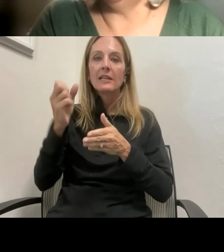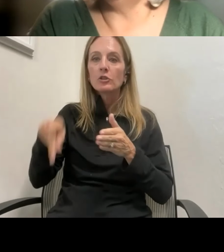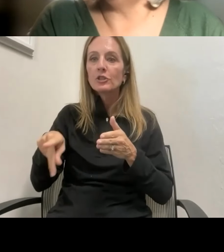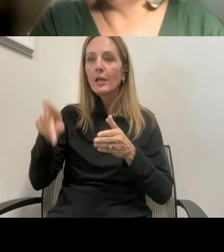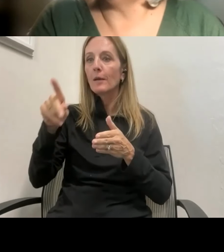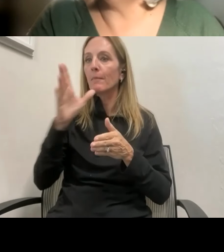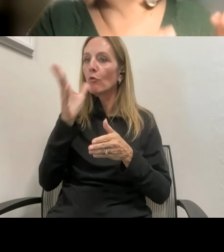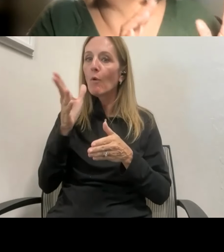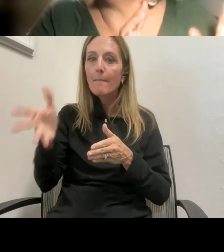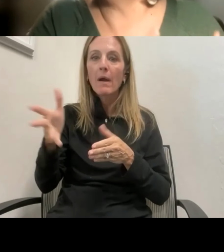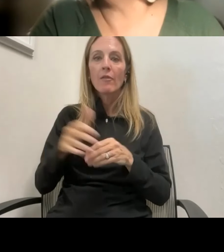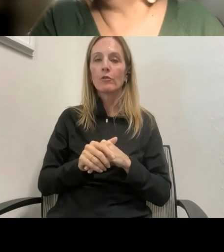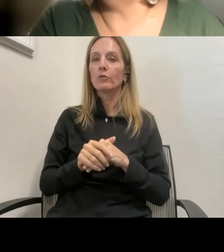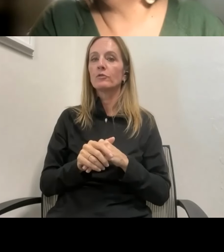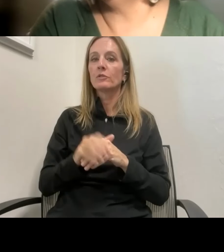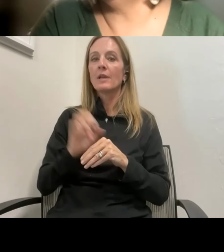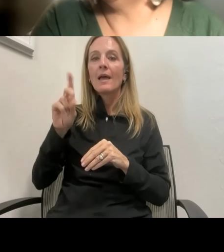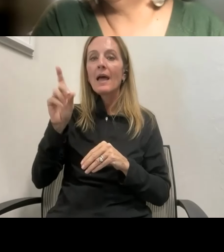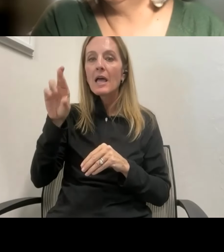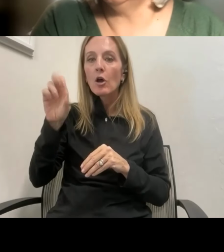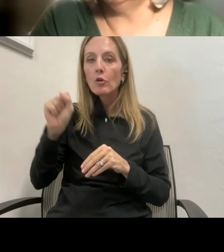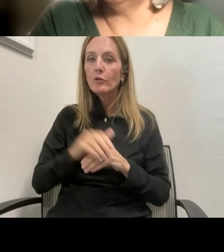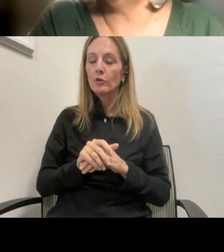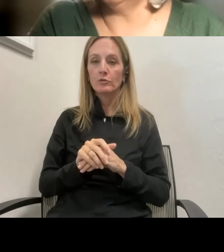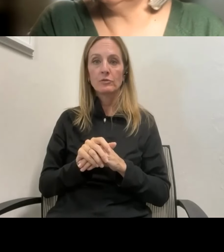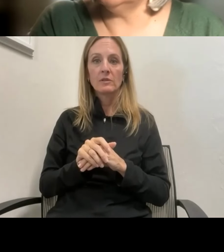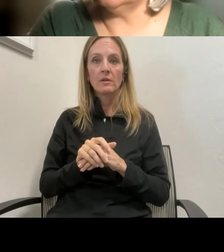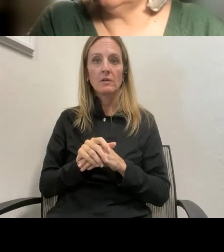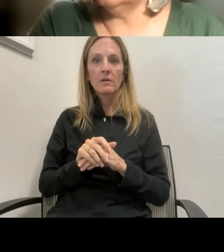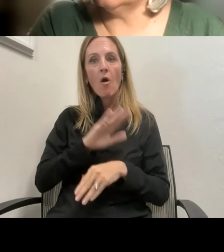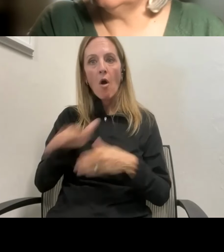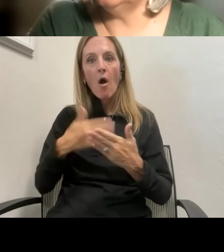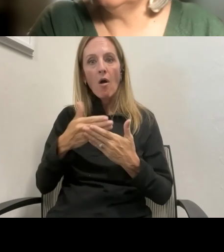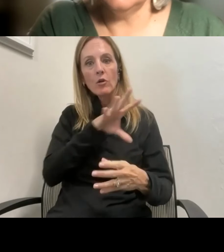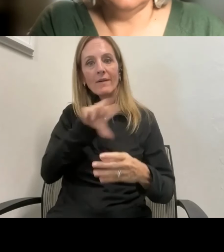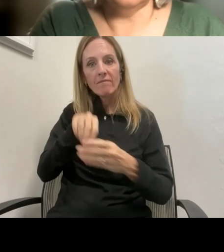and we want to breathe the life into these strengths of our culture. This